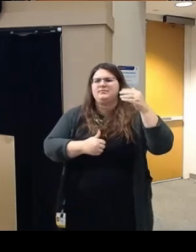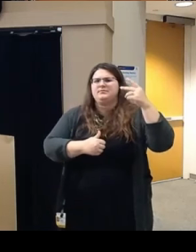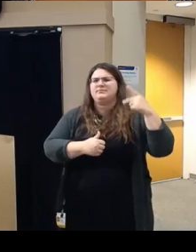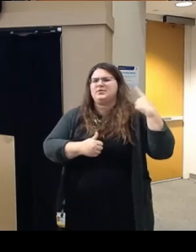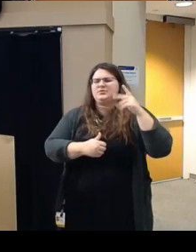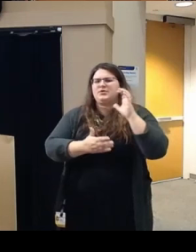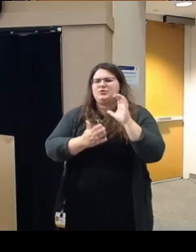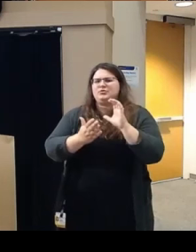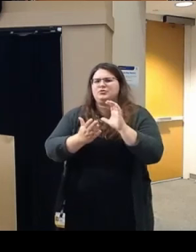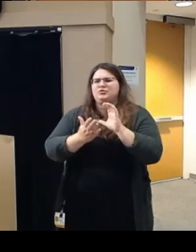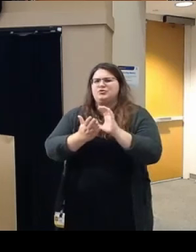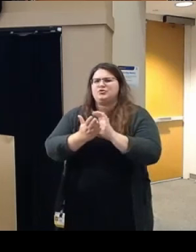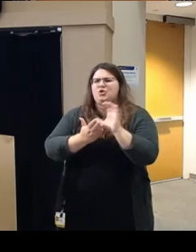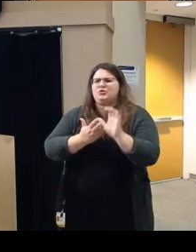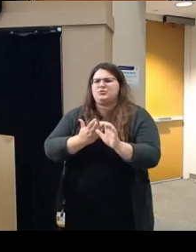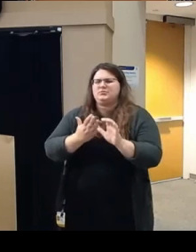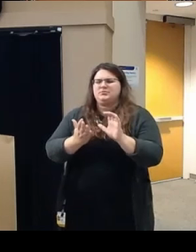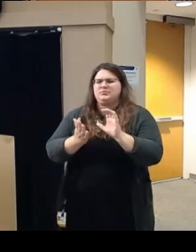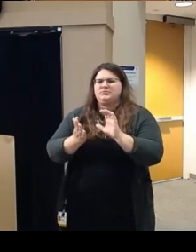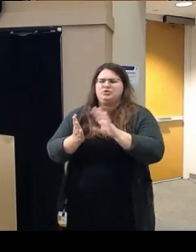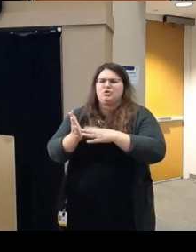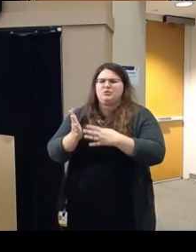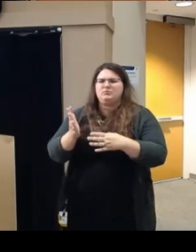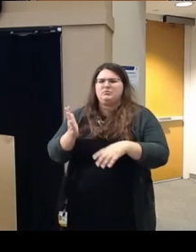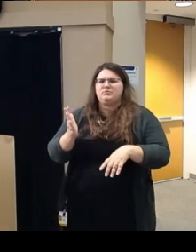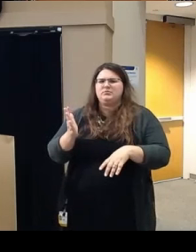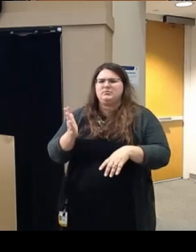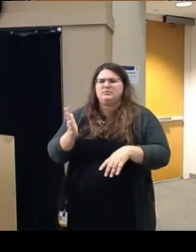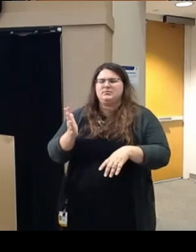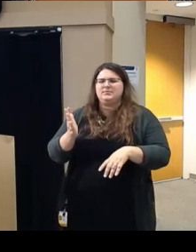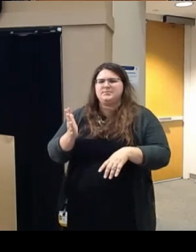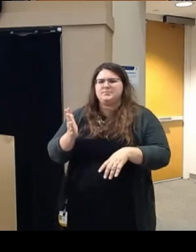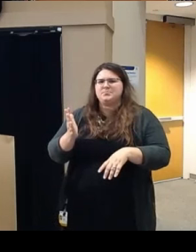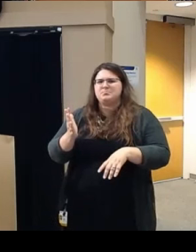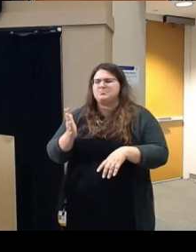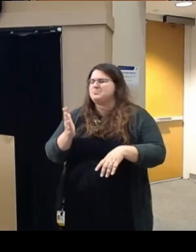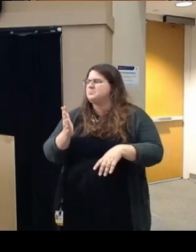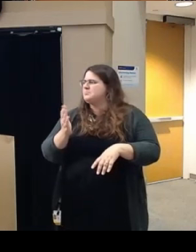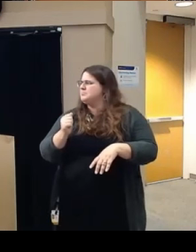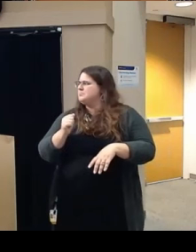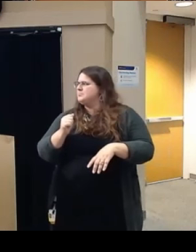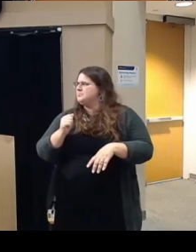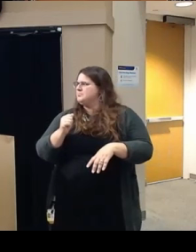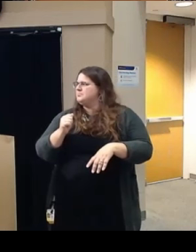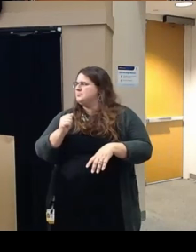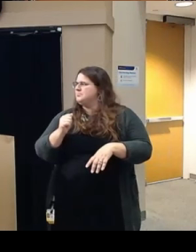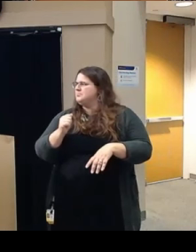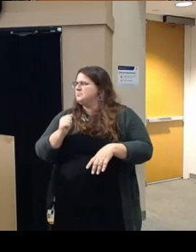um the group that we went through and the group ID and then once that is done I'm going to press